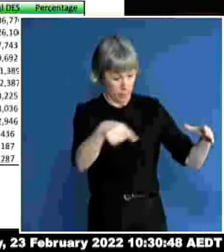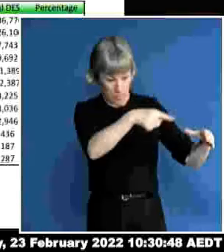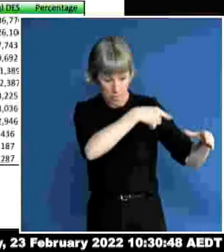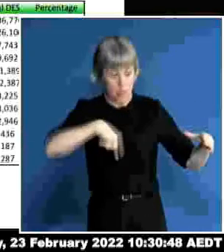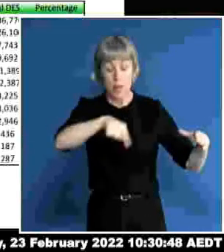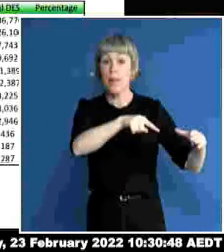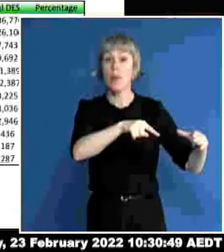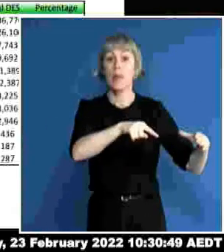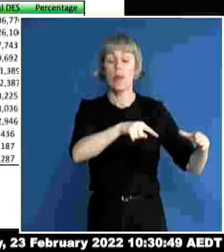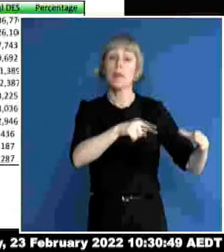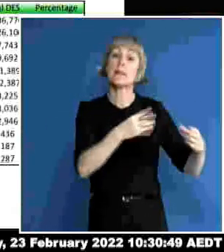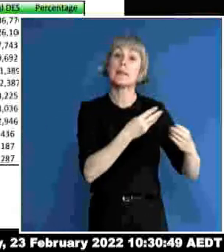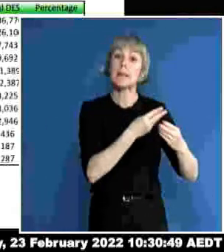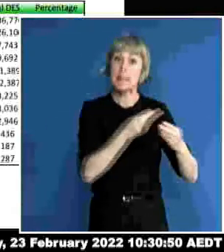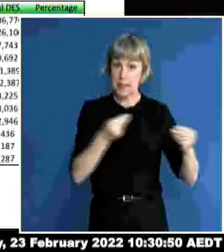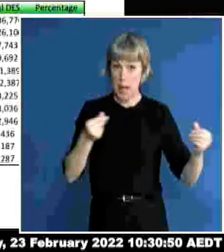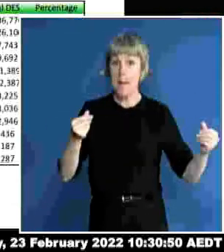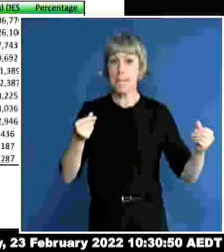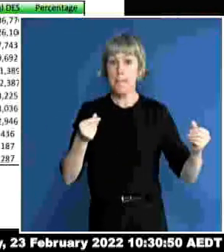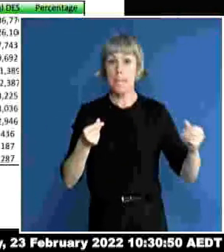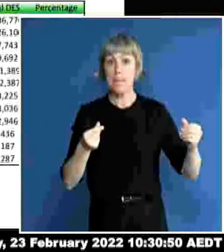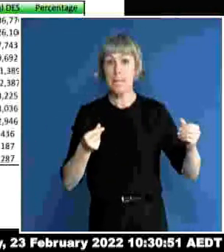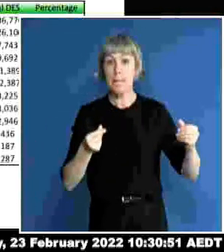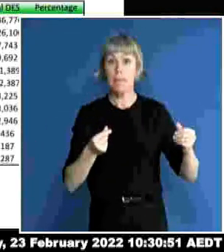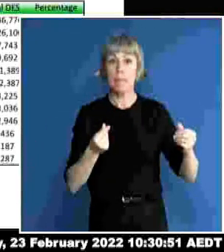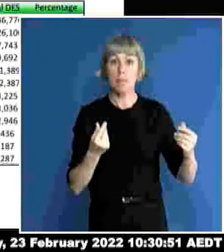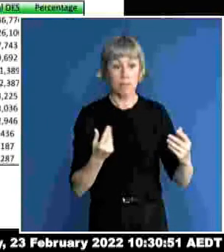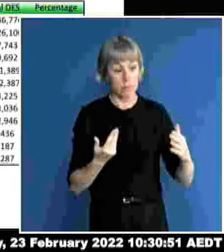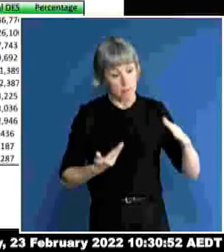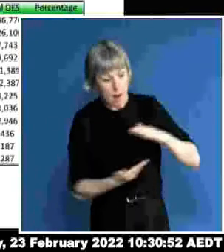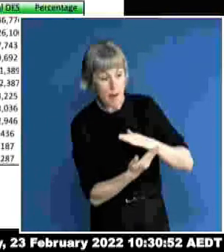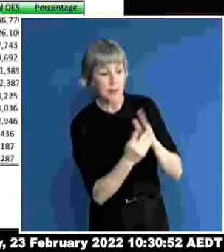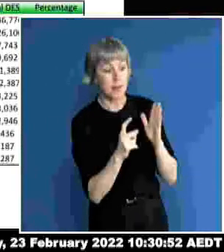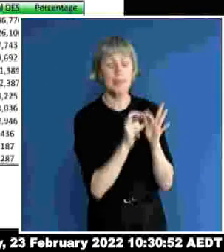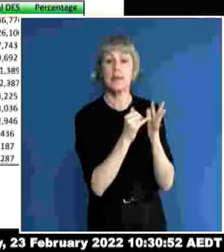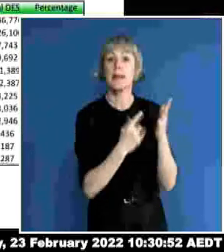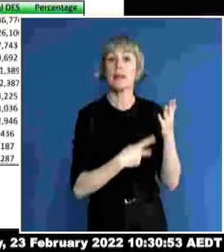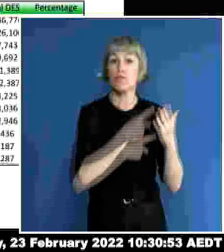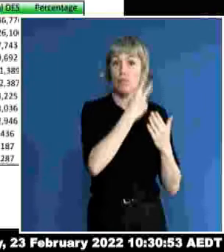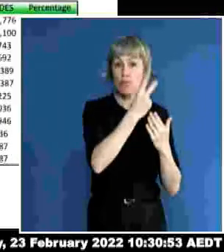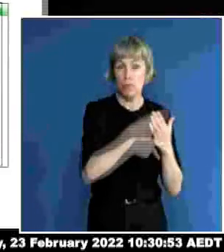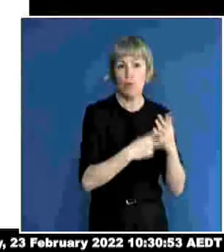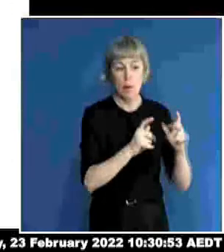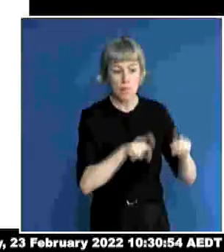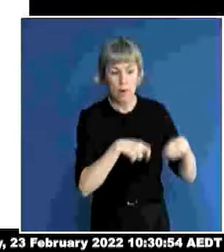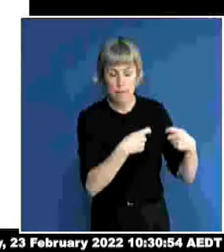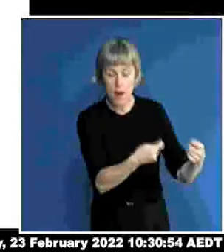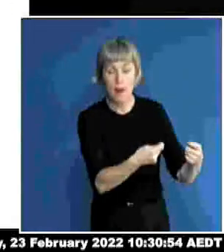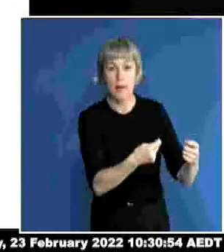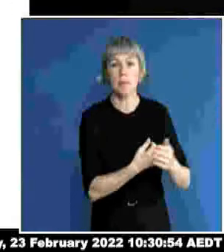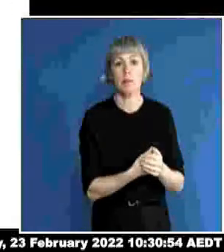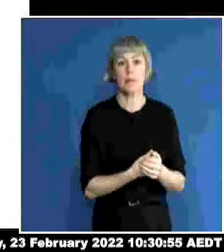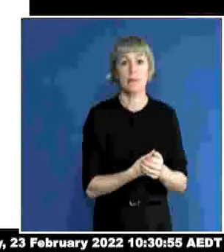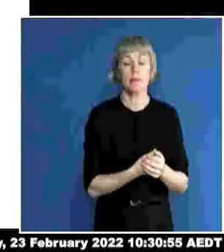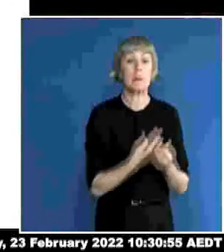are currently working with a DES provider and other people have been suspended for a range of reasons from the program.